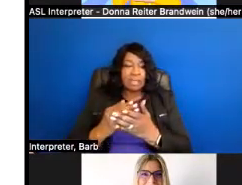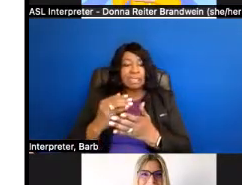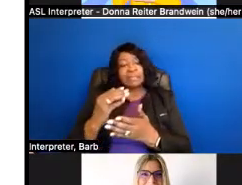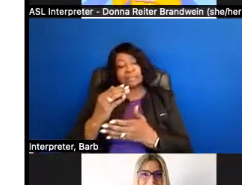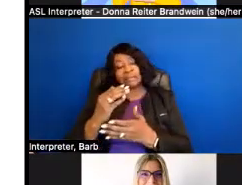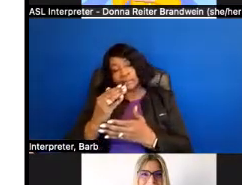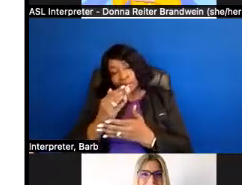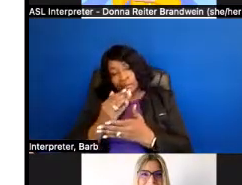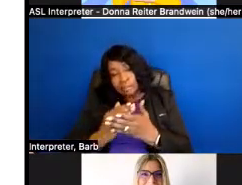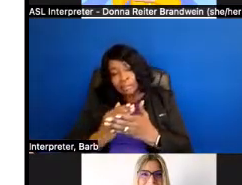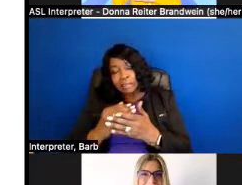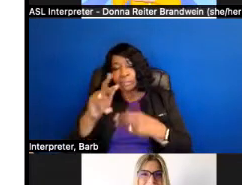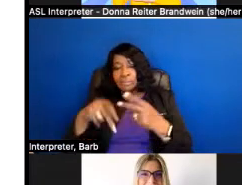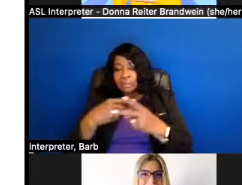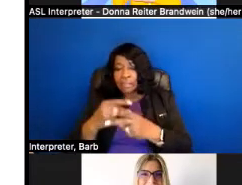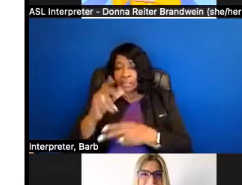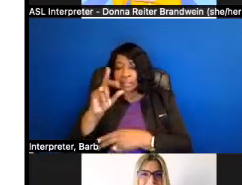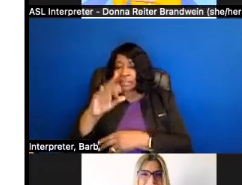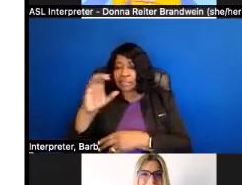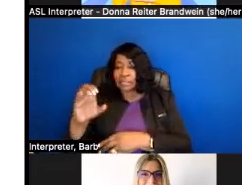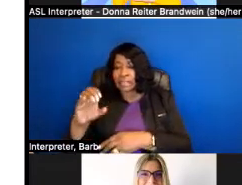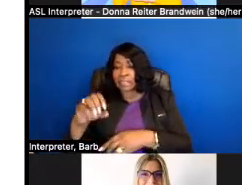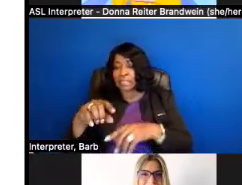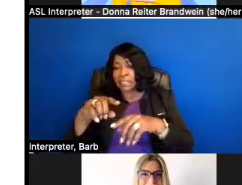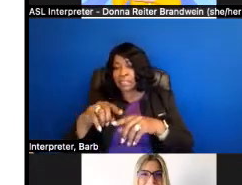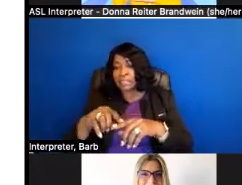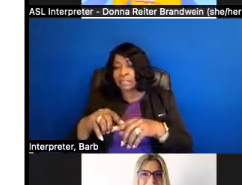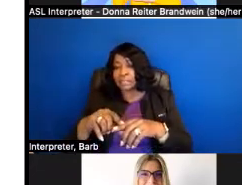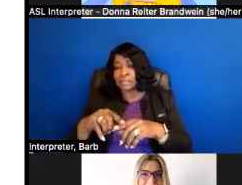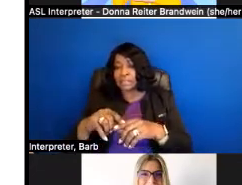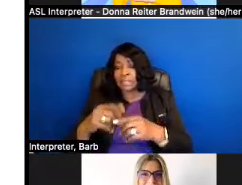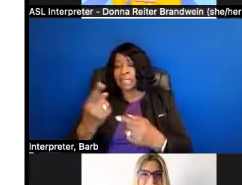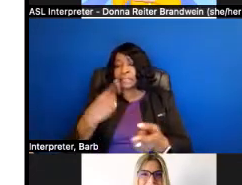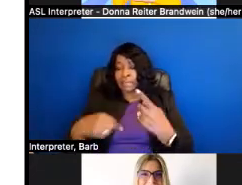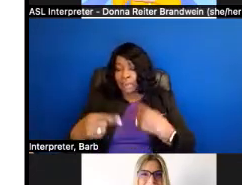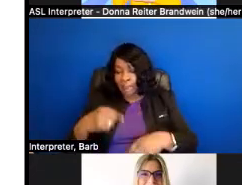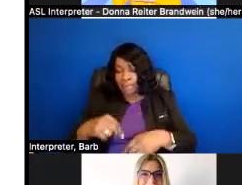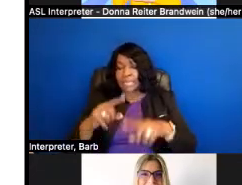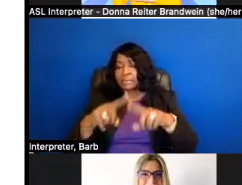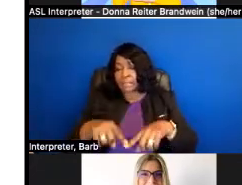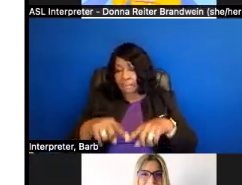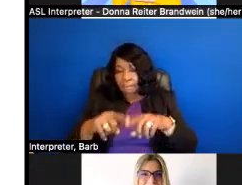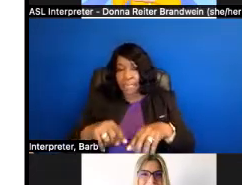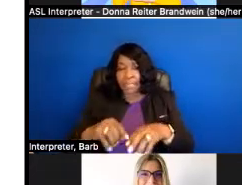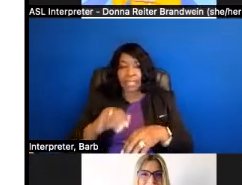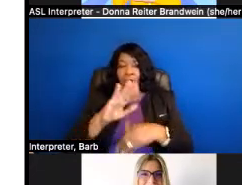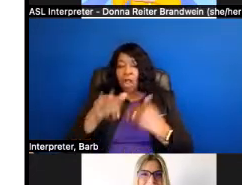And I'll offer that this all comes from just internet research.